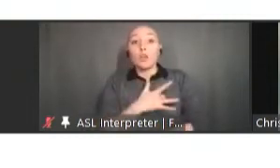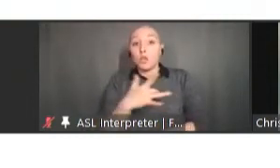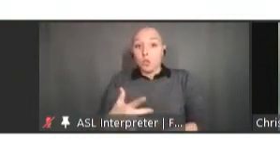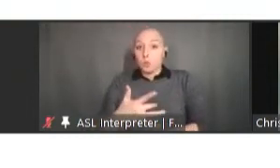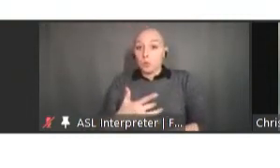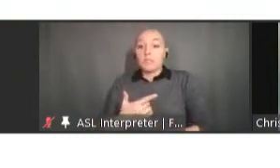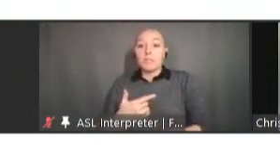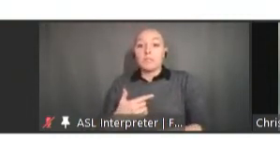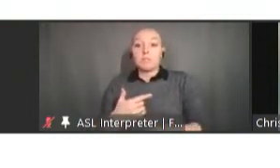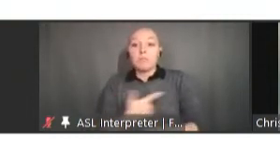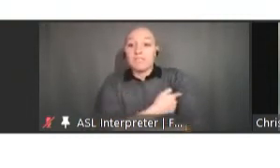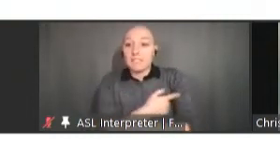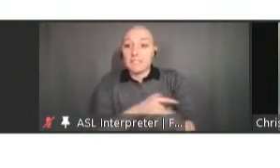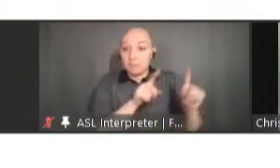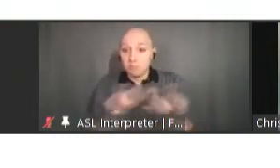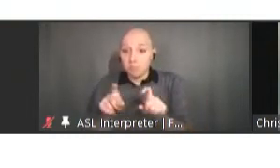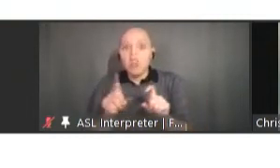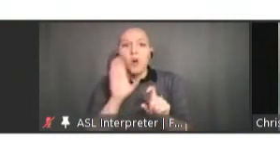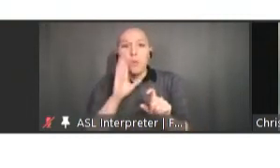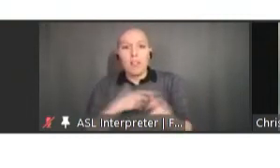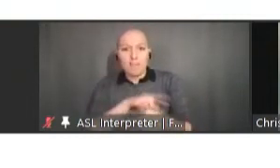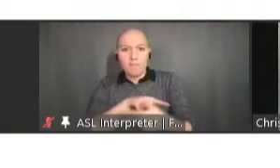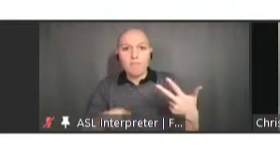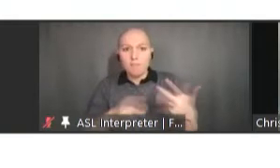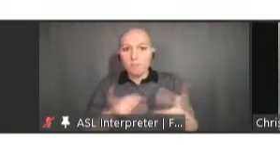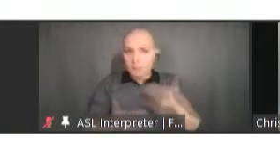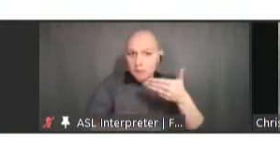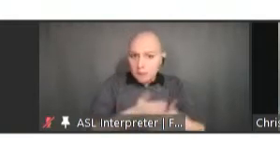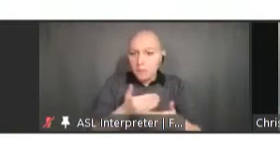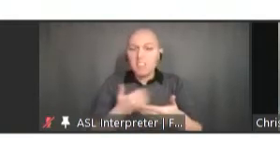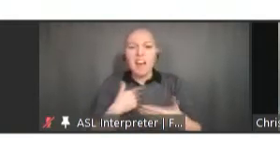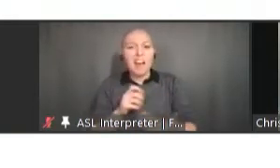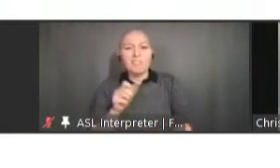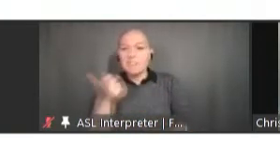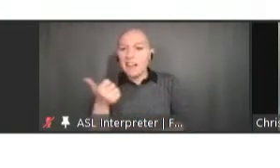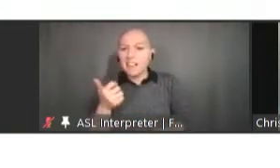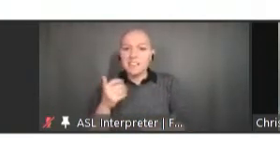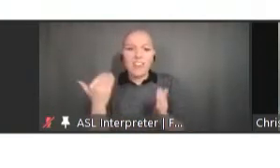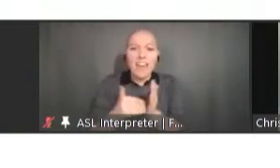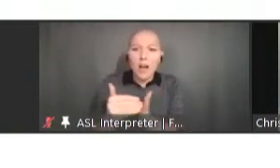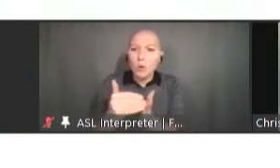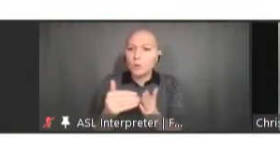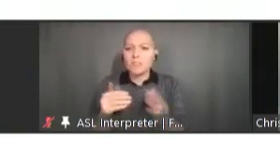3 clinical trial involving tens of thousands of subjects and requiring six months or longer